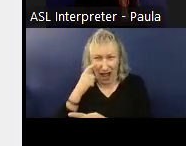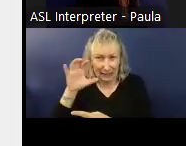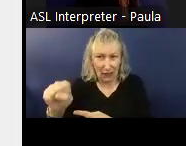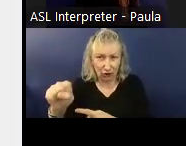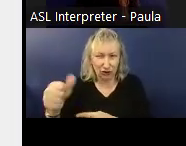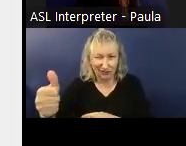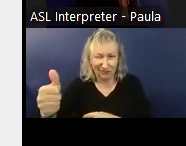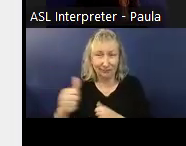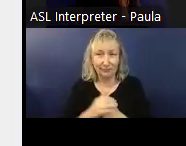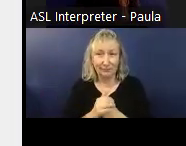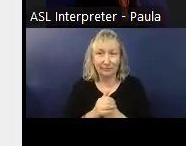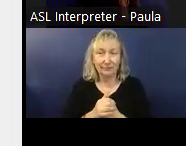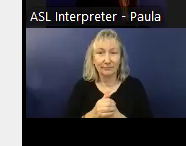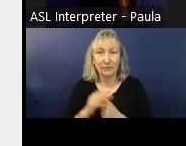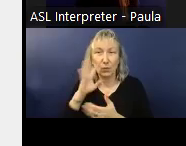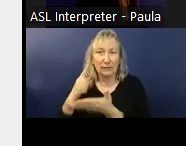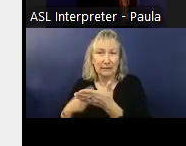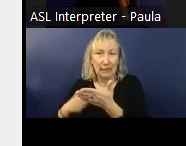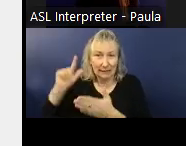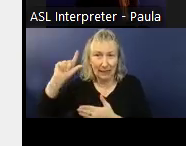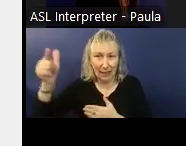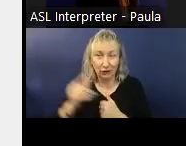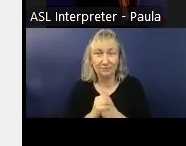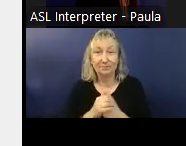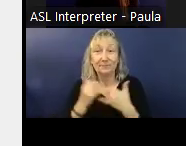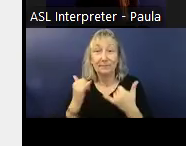But I'll make sure we include it when we get to that section. OK, perfect.